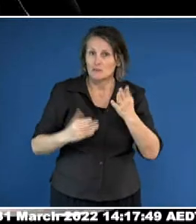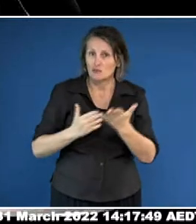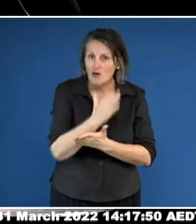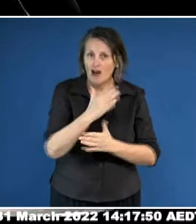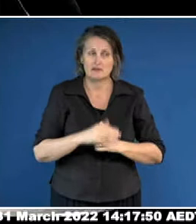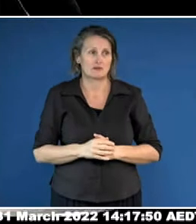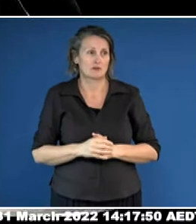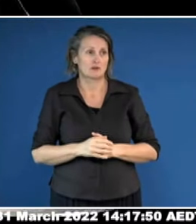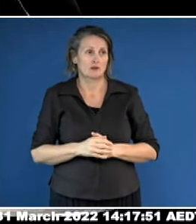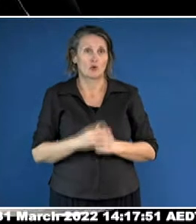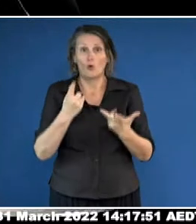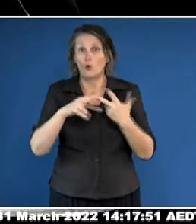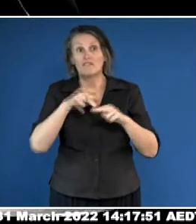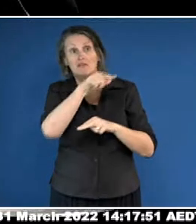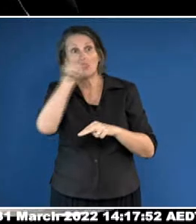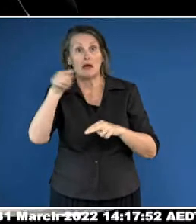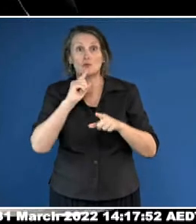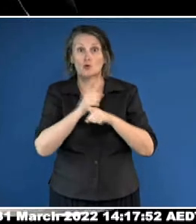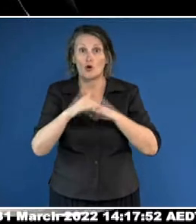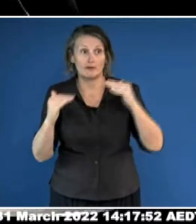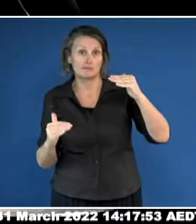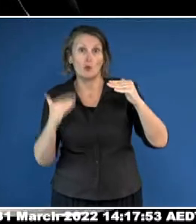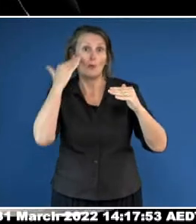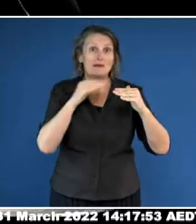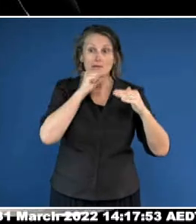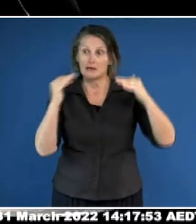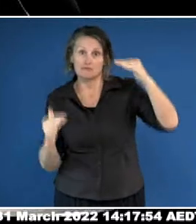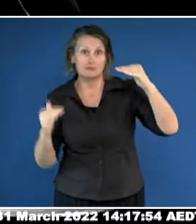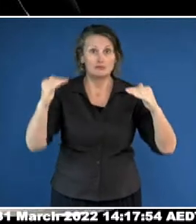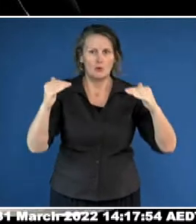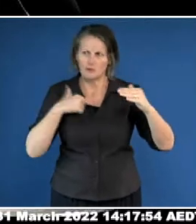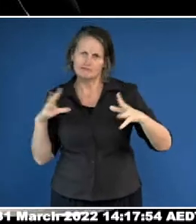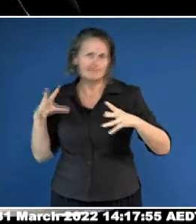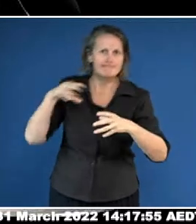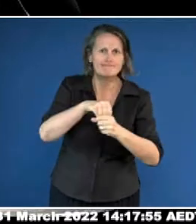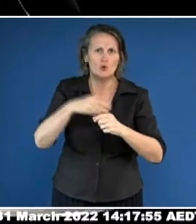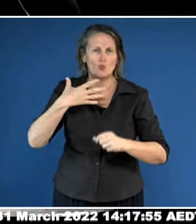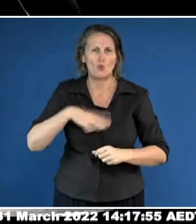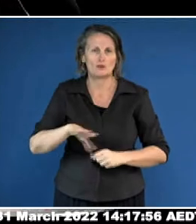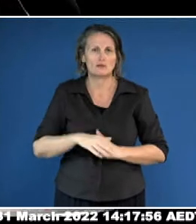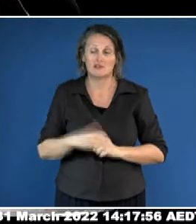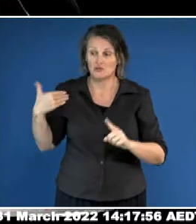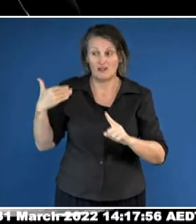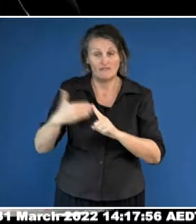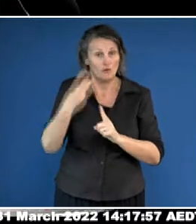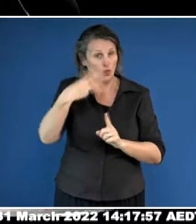And I think, over the last three decades, we've unapologetically forced our way into